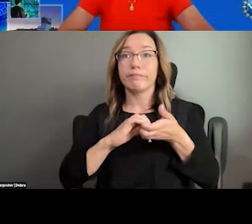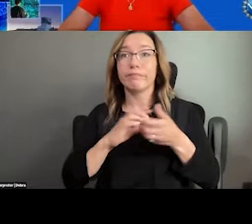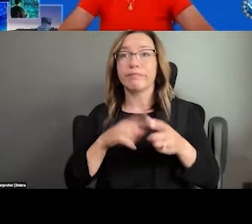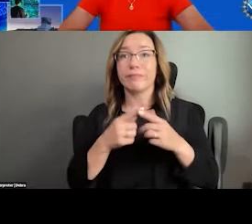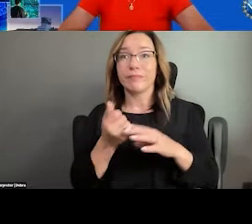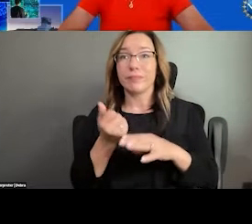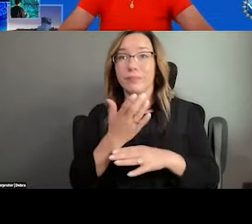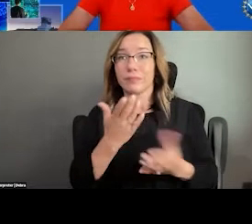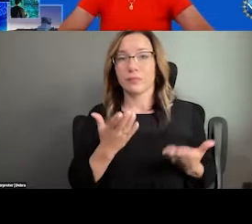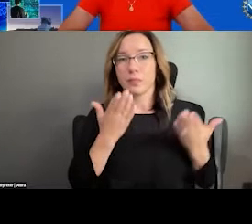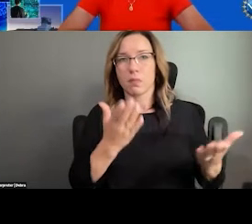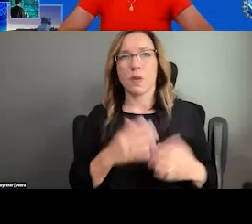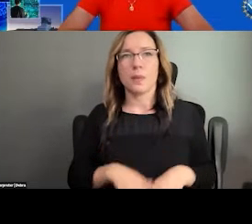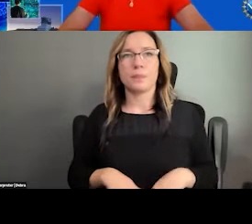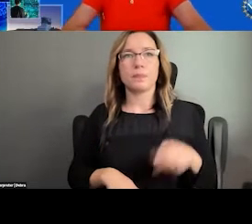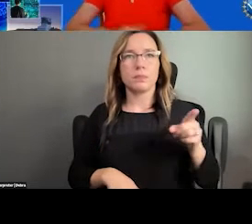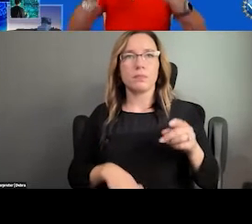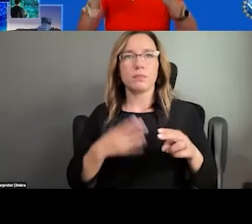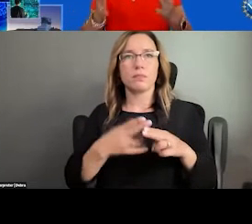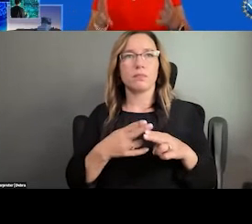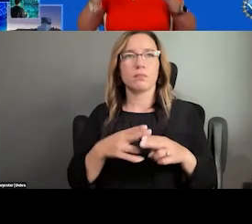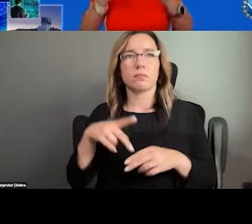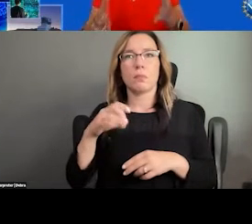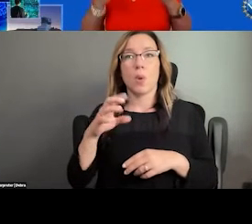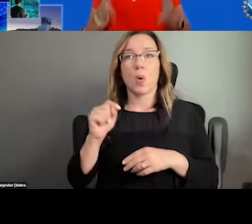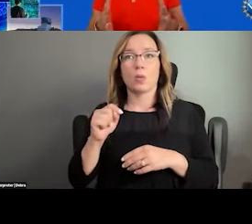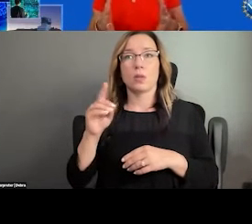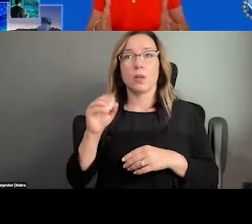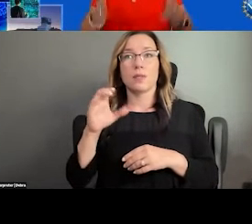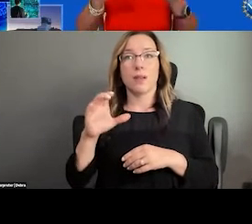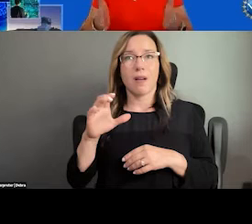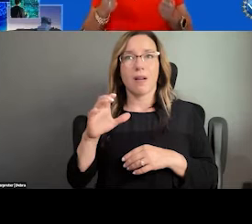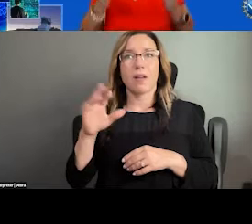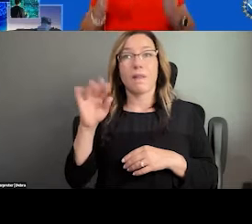A postdoctoral fellow submitting as an individual to